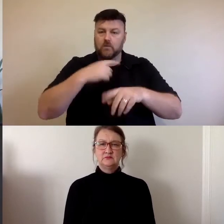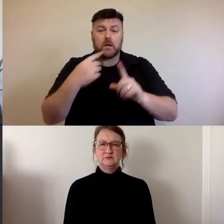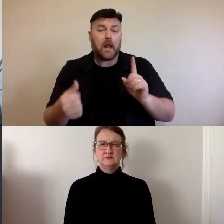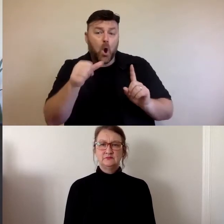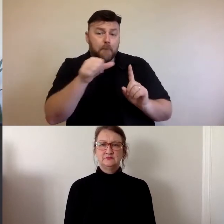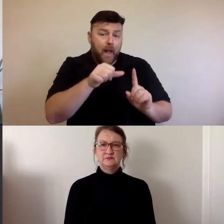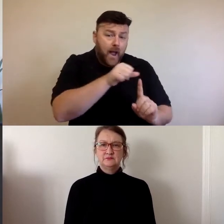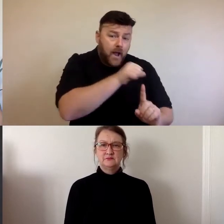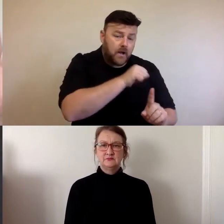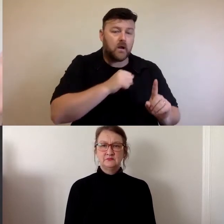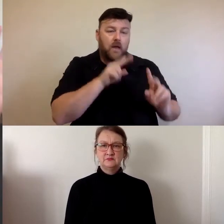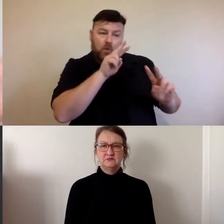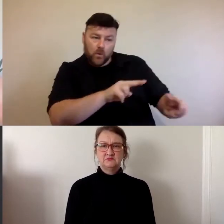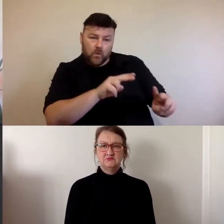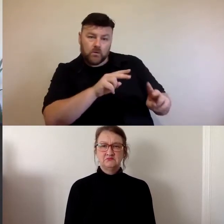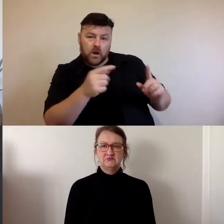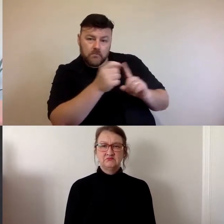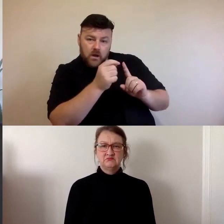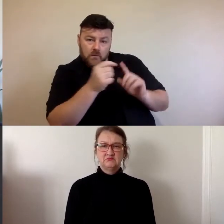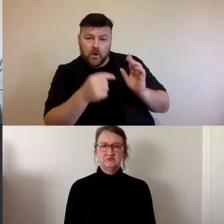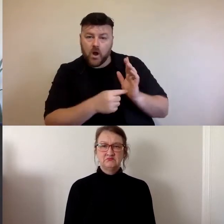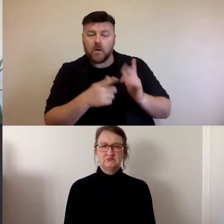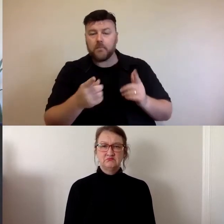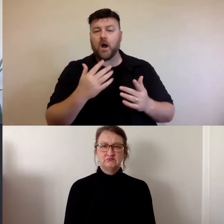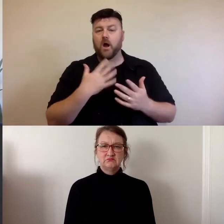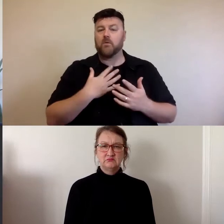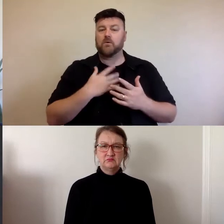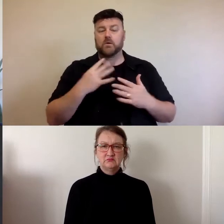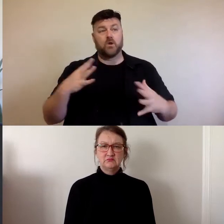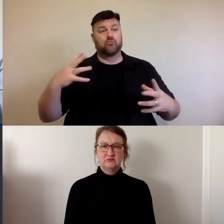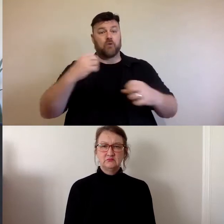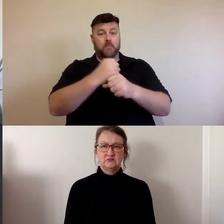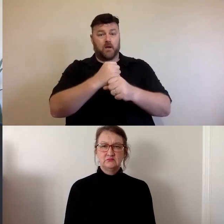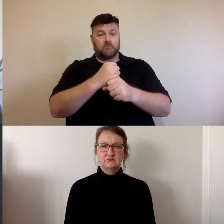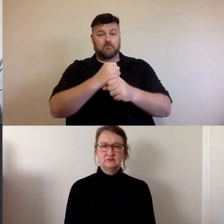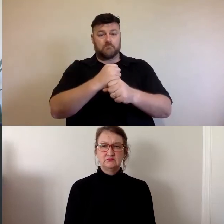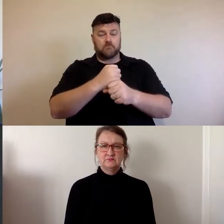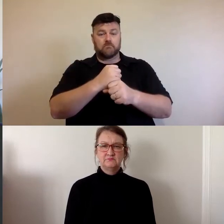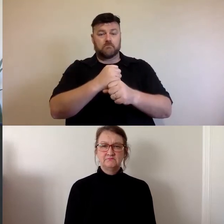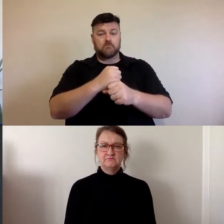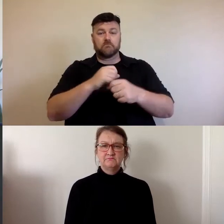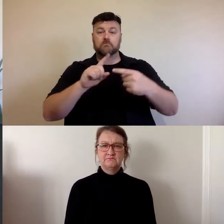slides. If I can wrap that up in a summary - step 1 - breathe. Use some